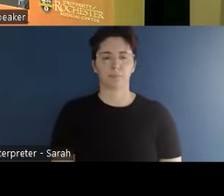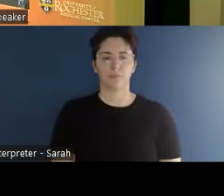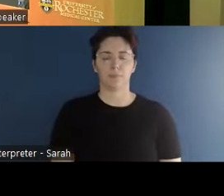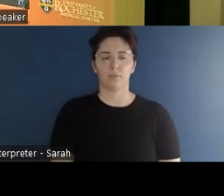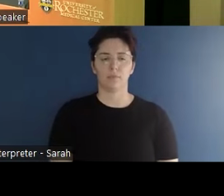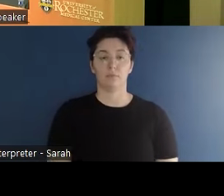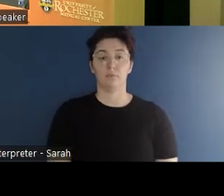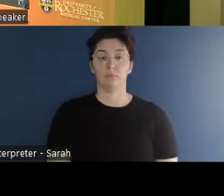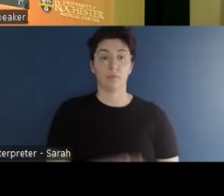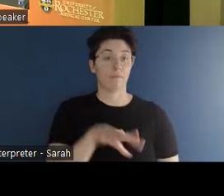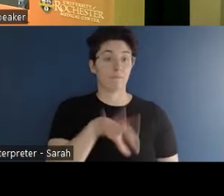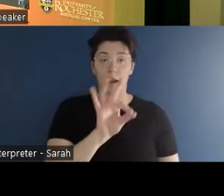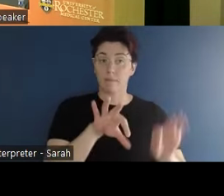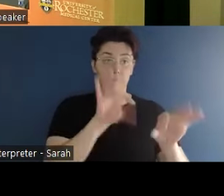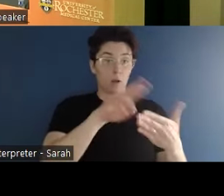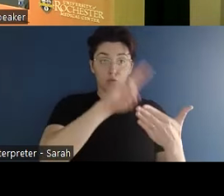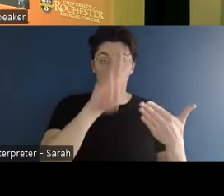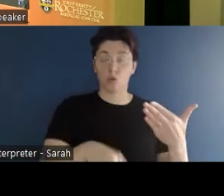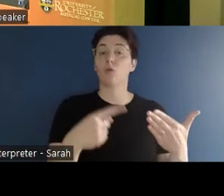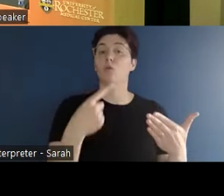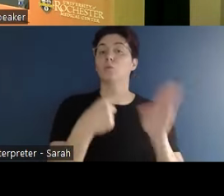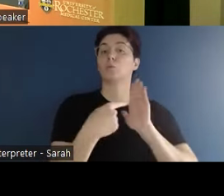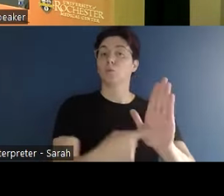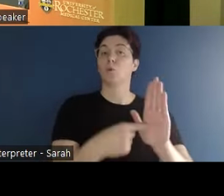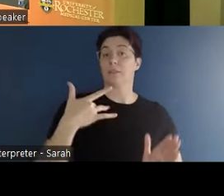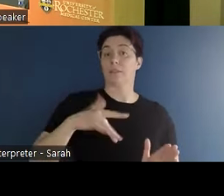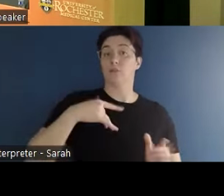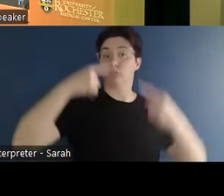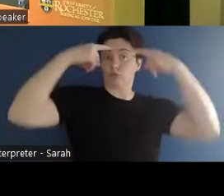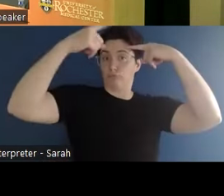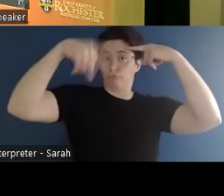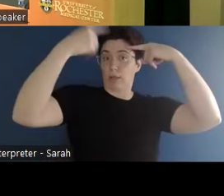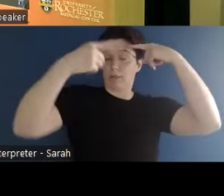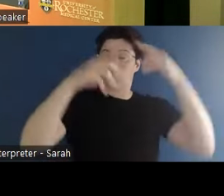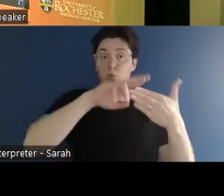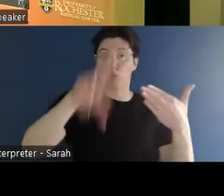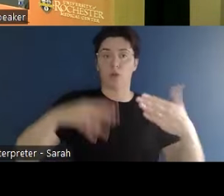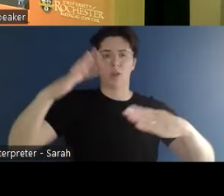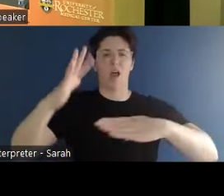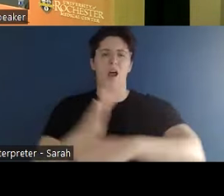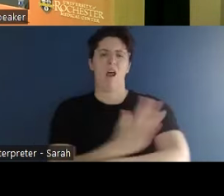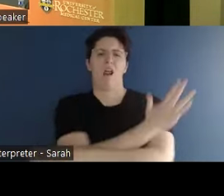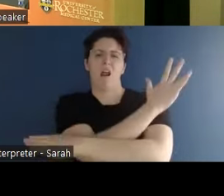have shown us that sensory processing difficulties are present across the lifespan that they have an